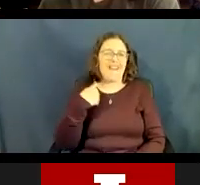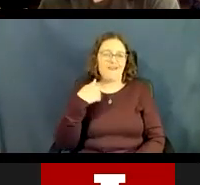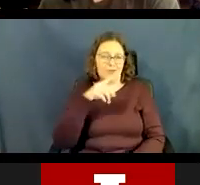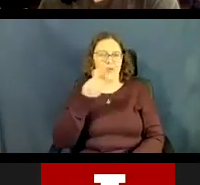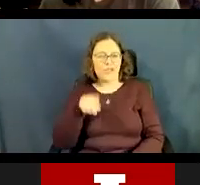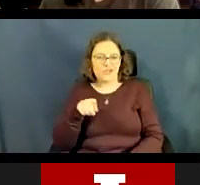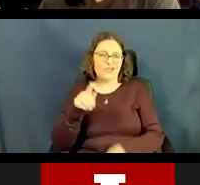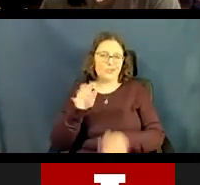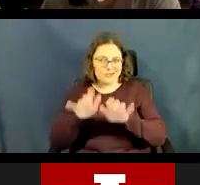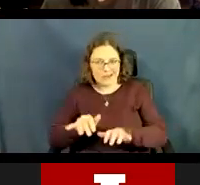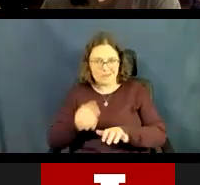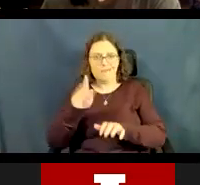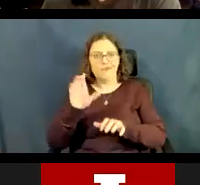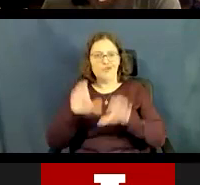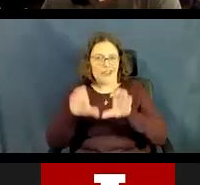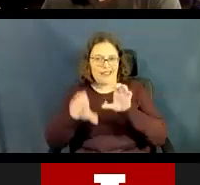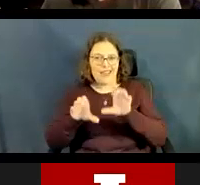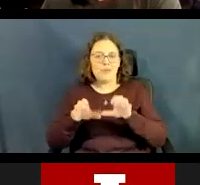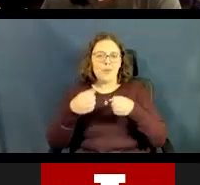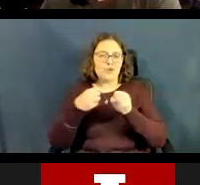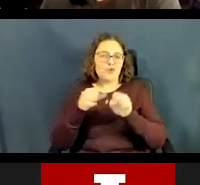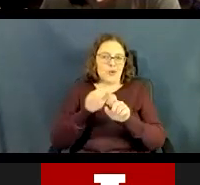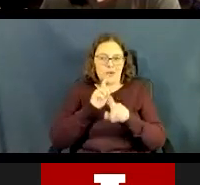If there are items we are not able to answer or address